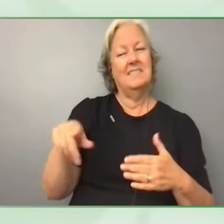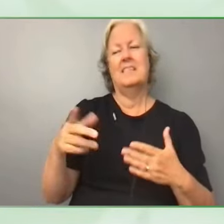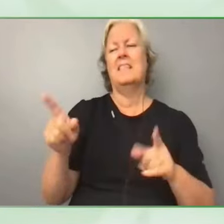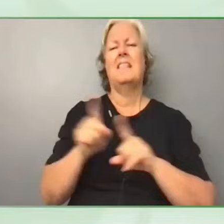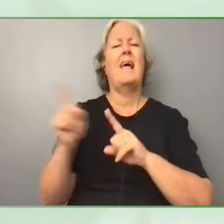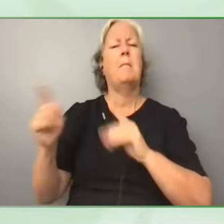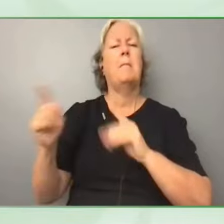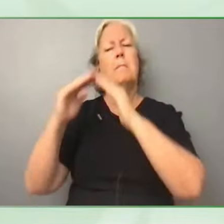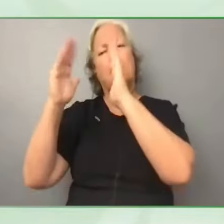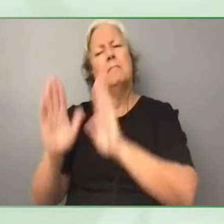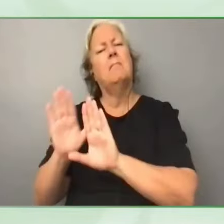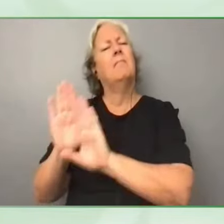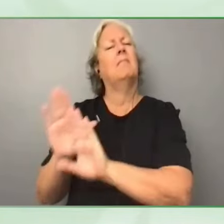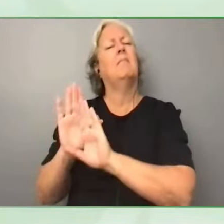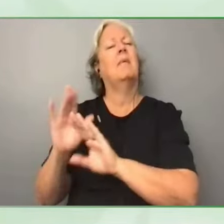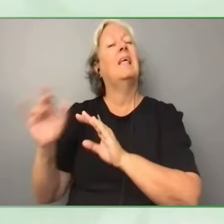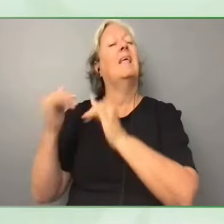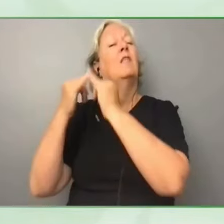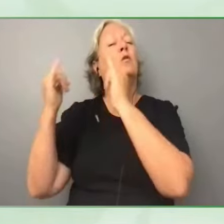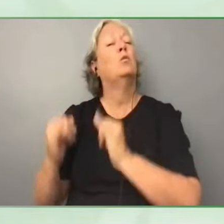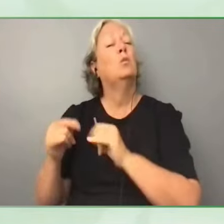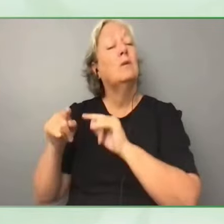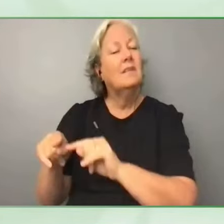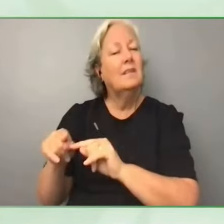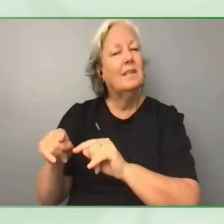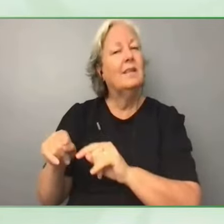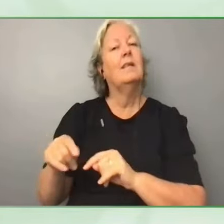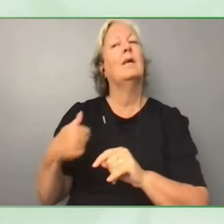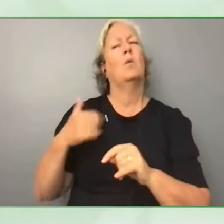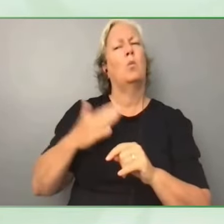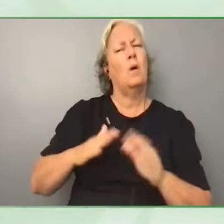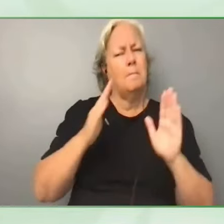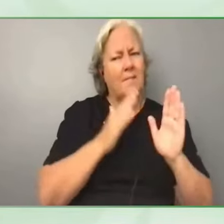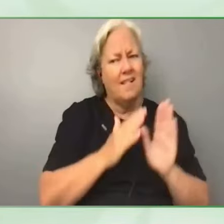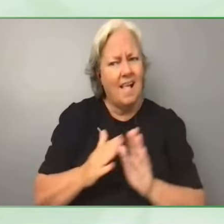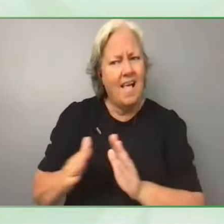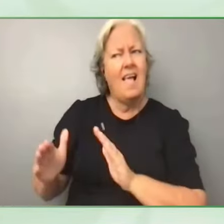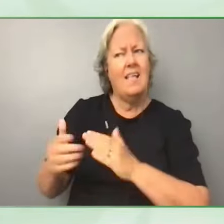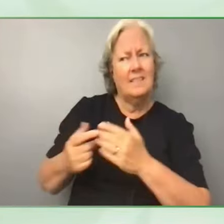prepare them for free integration. And then prepare their families.